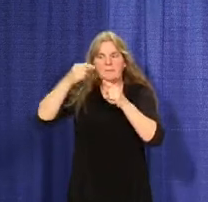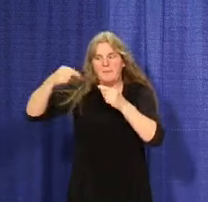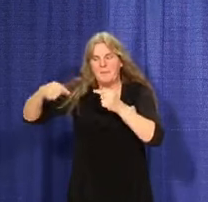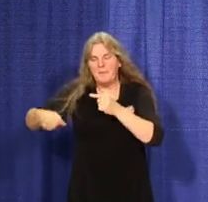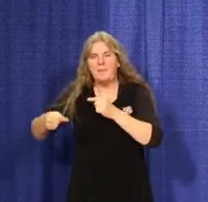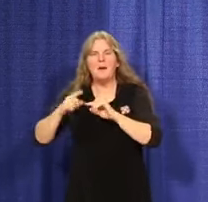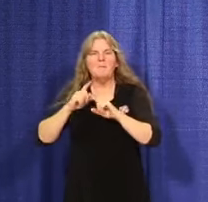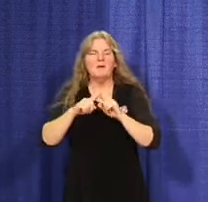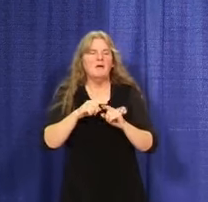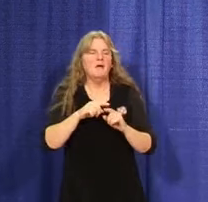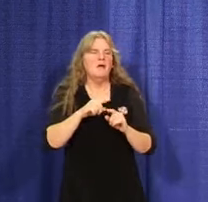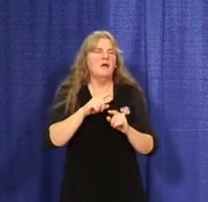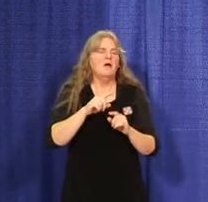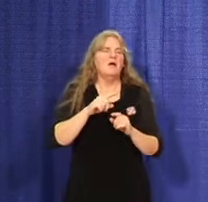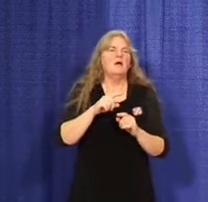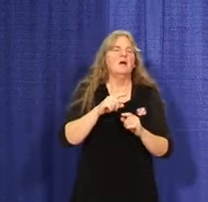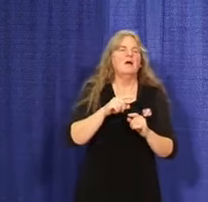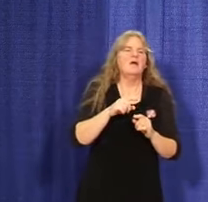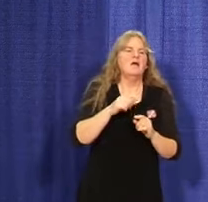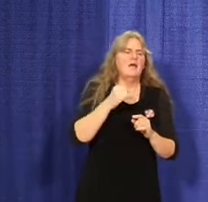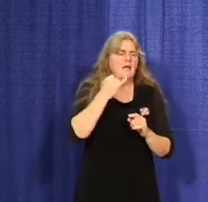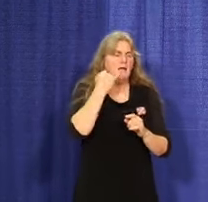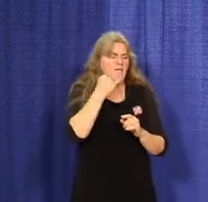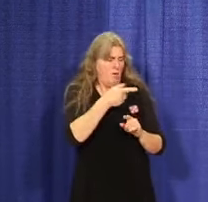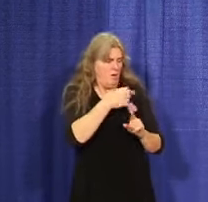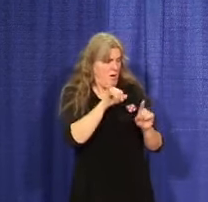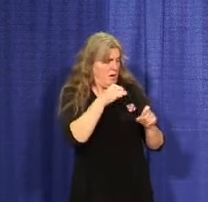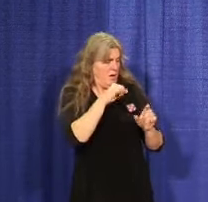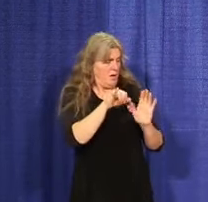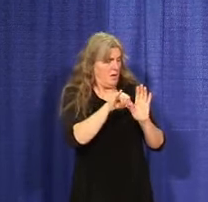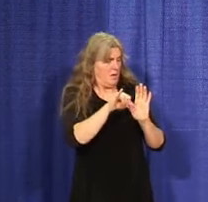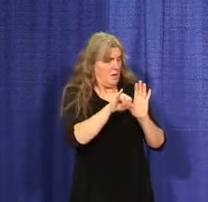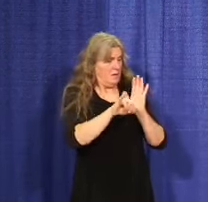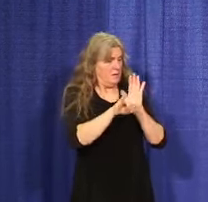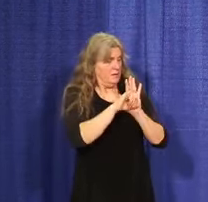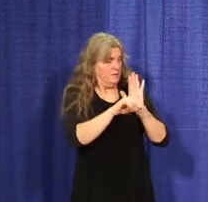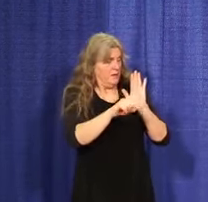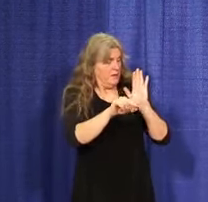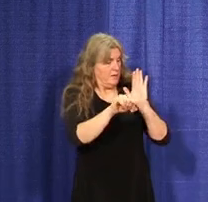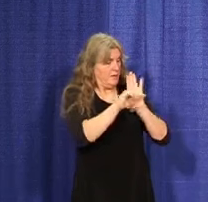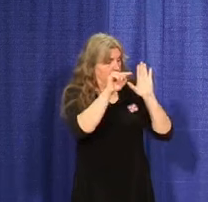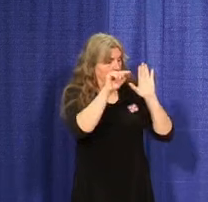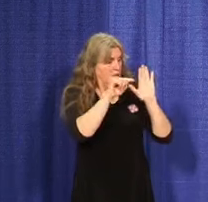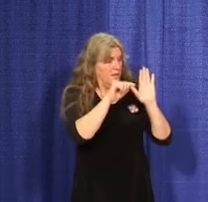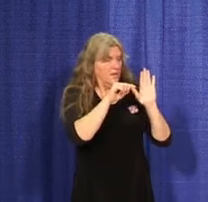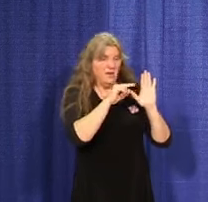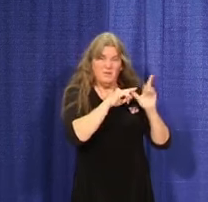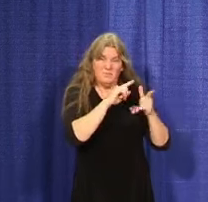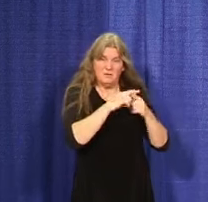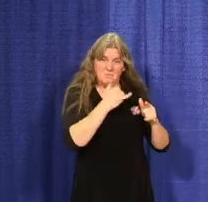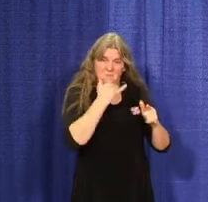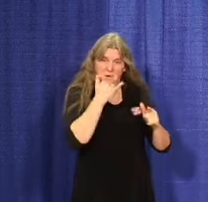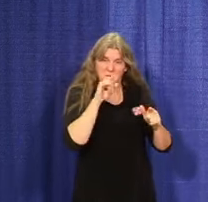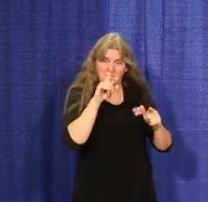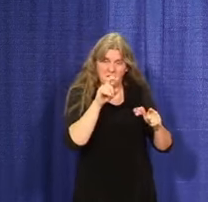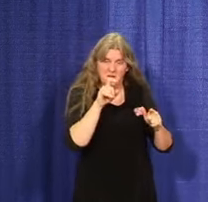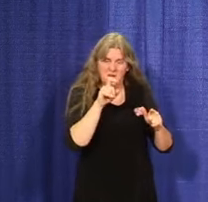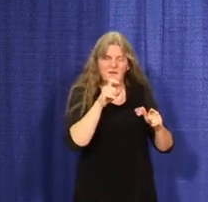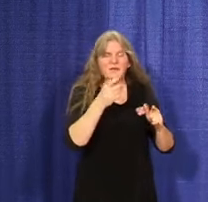false-negative is such a different question is it relates so much to when a person presents and how early they may